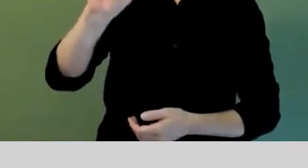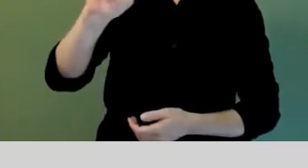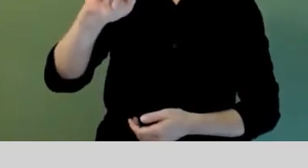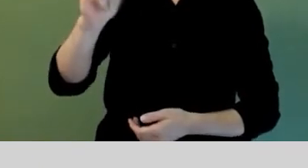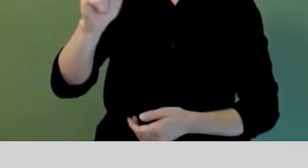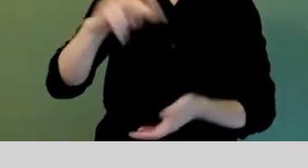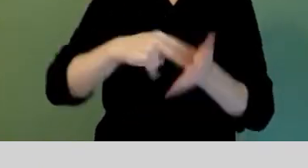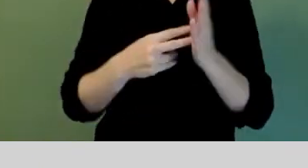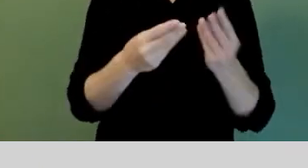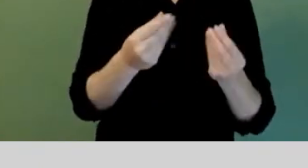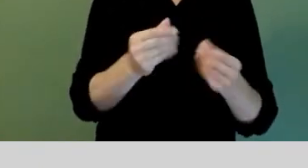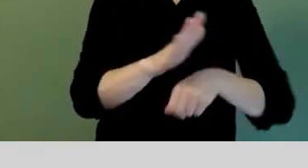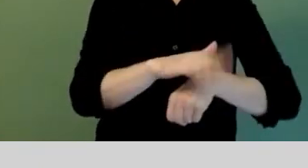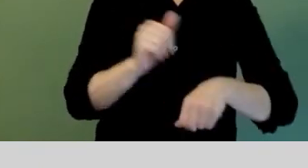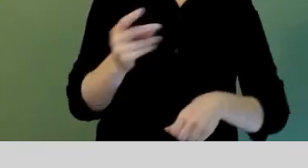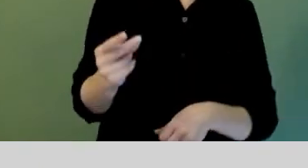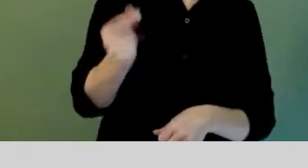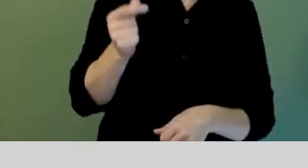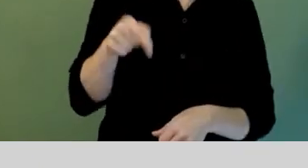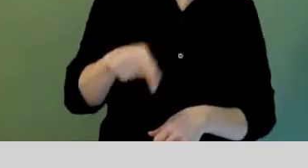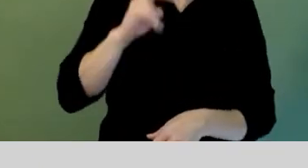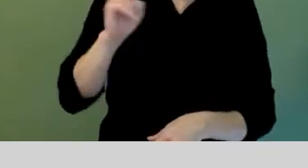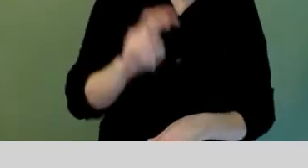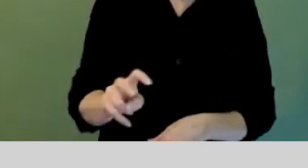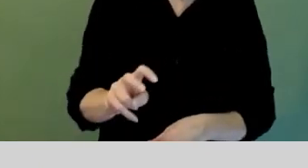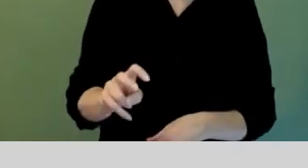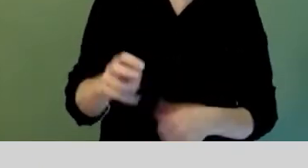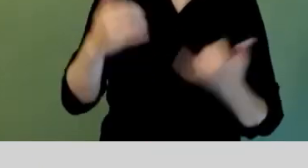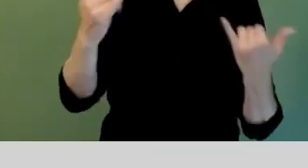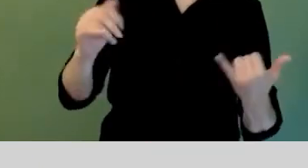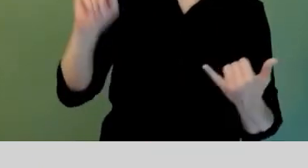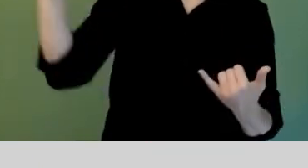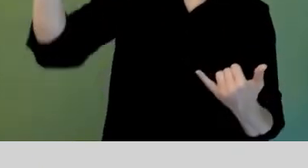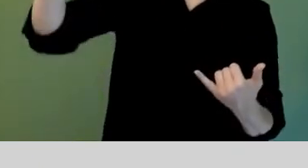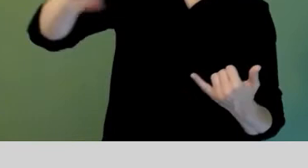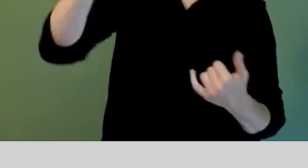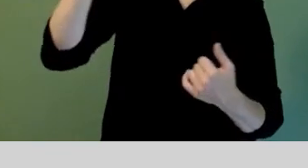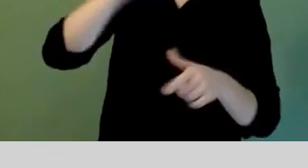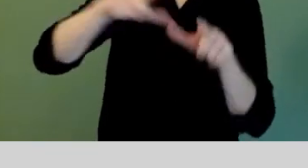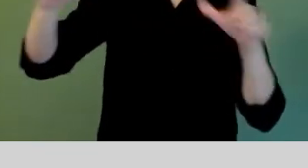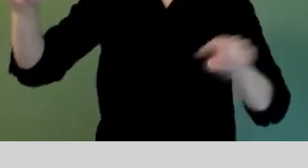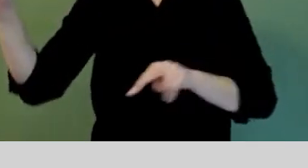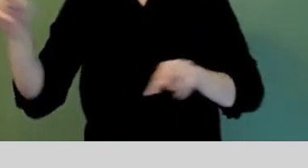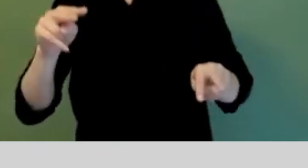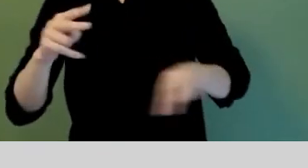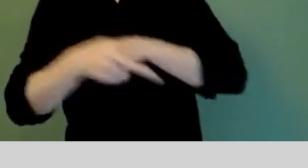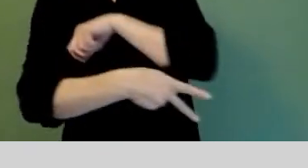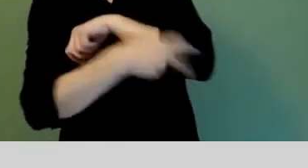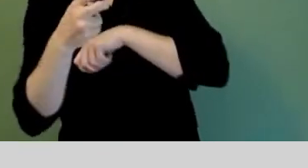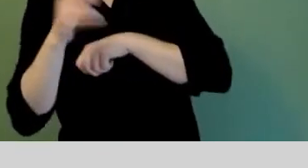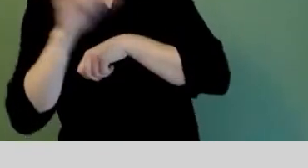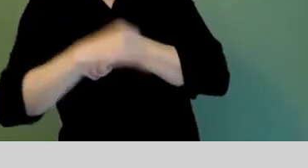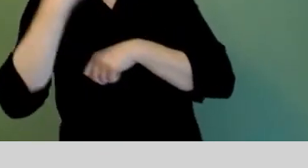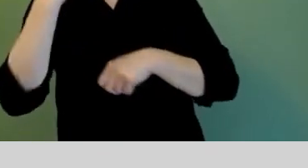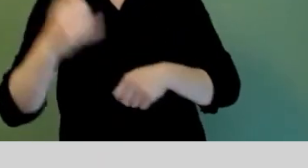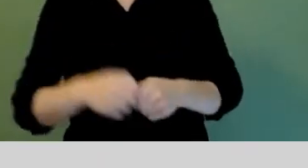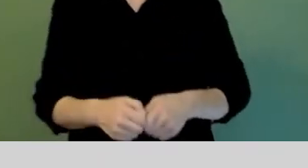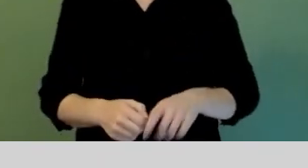and plenty of languages have stolen it ever since. And properties are an interesting case because unlike the decorators we started off showing,